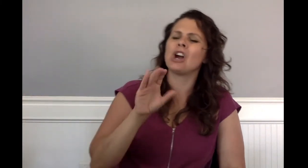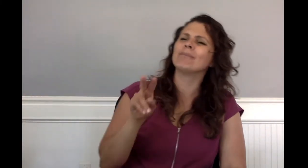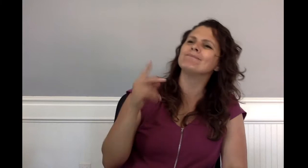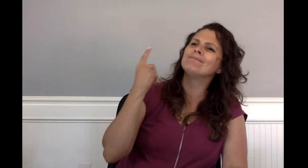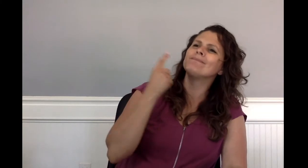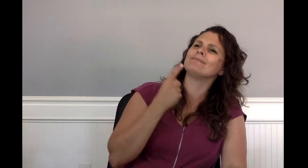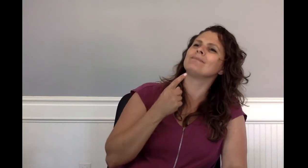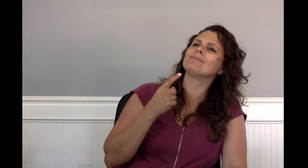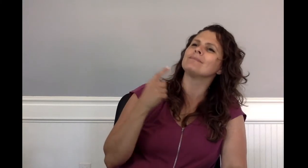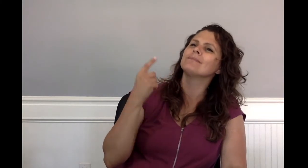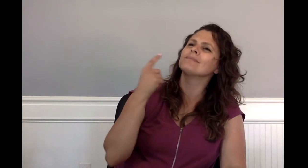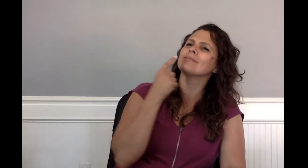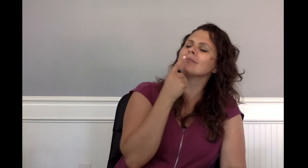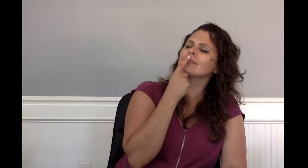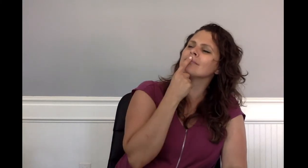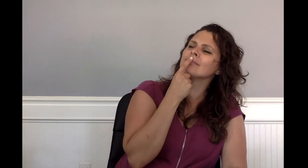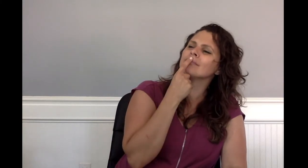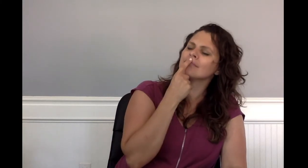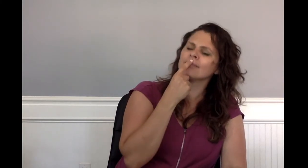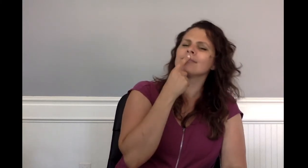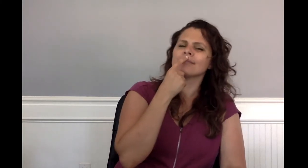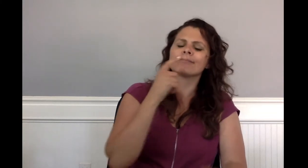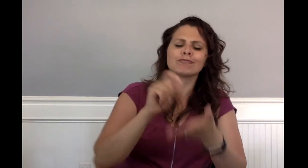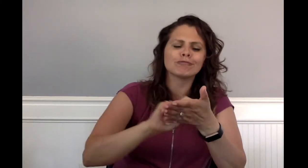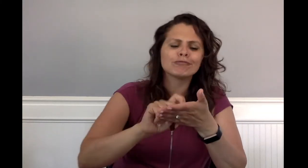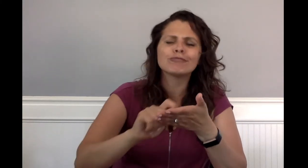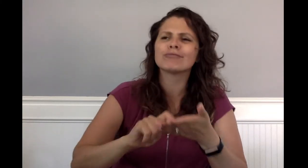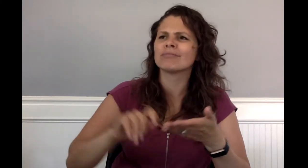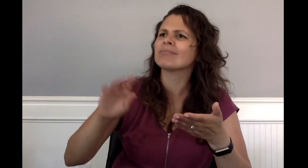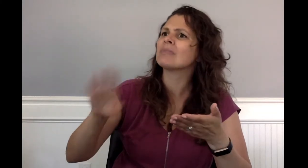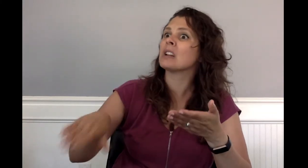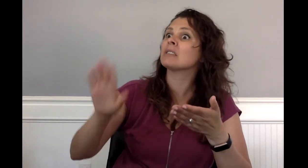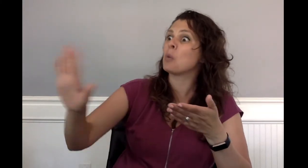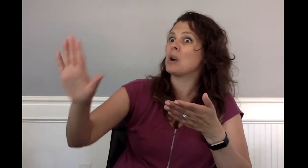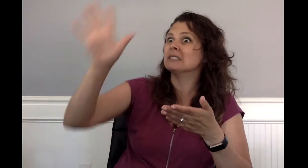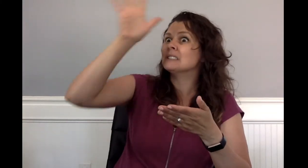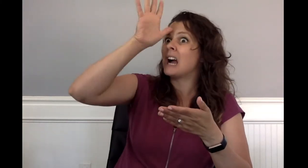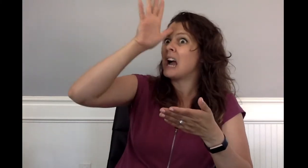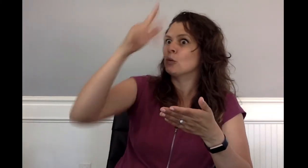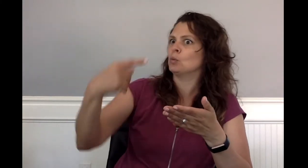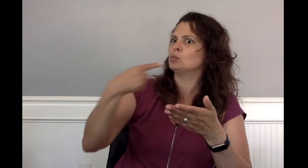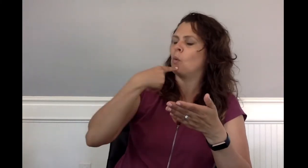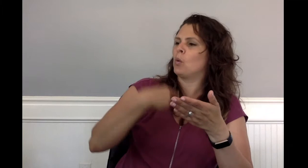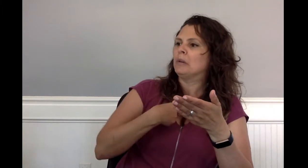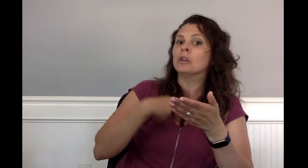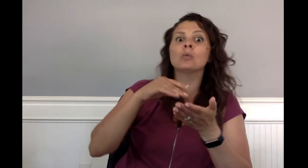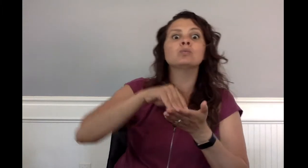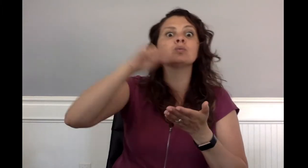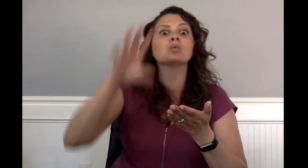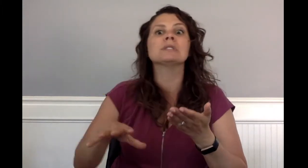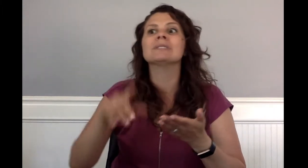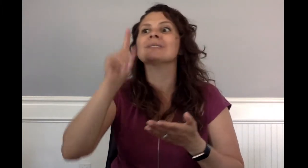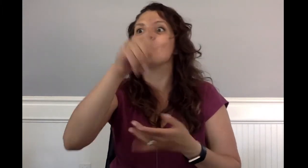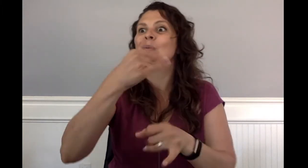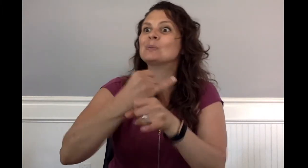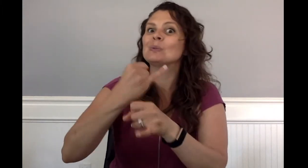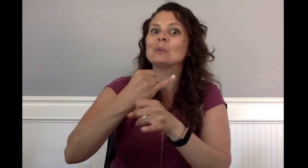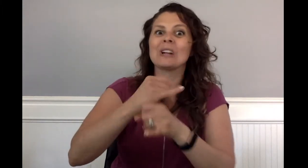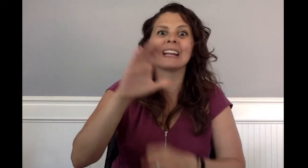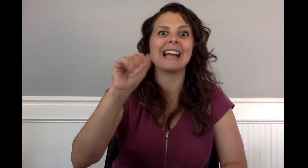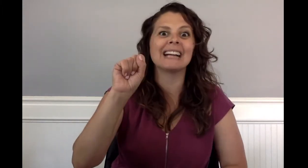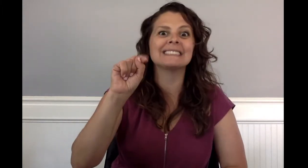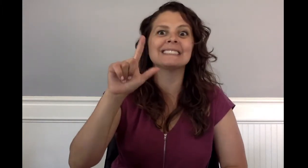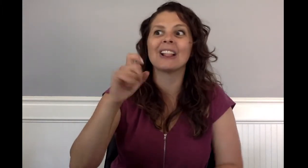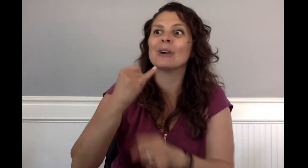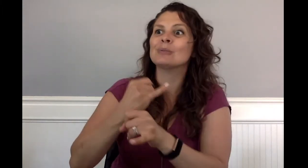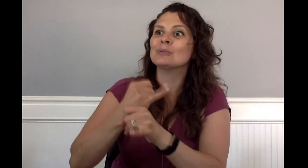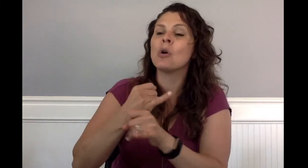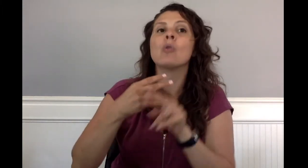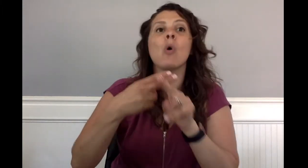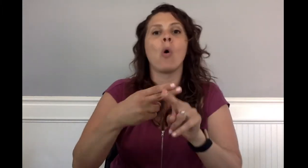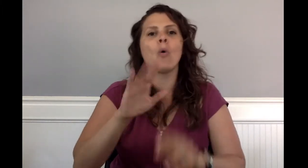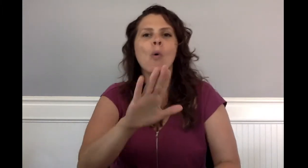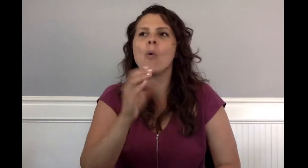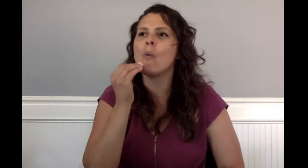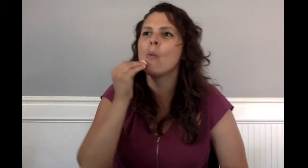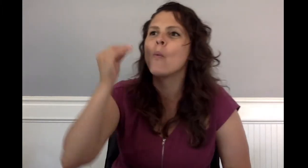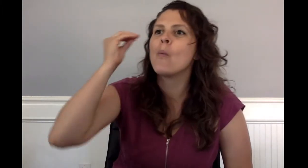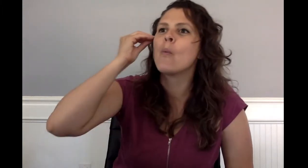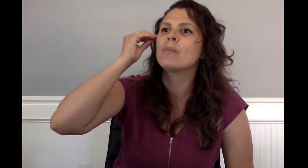Charlie thought about that. Then he wrote: “Your dad said students call Castle School for the Deaf their home.